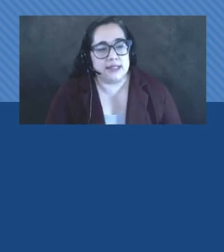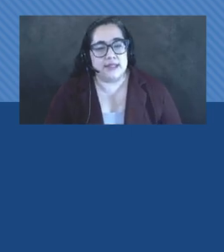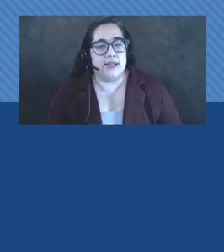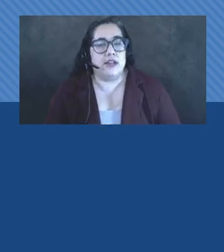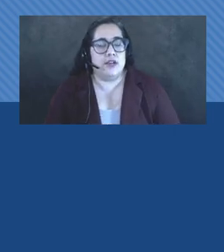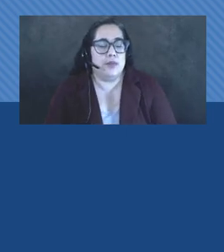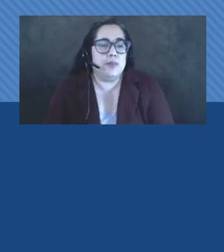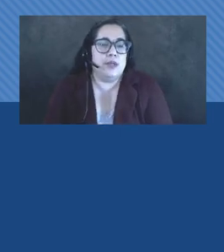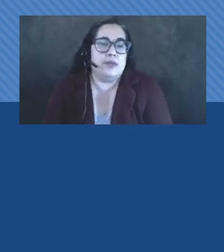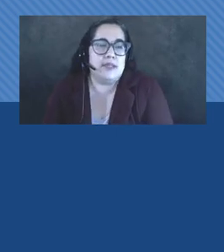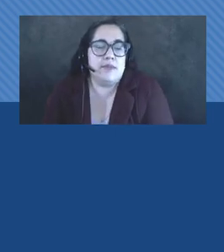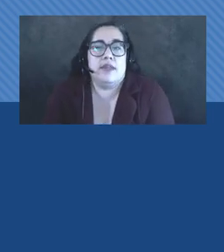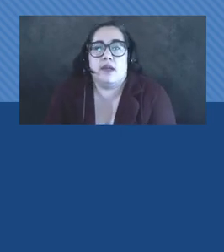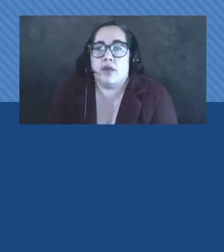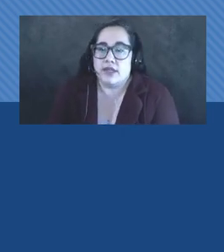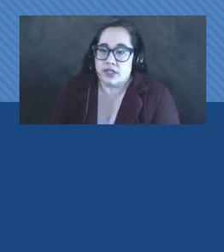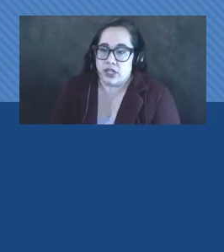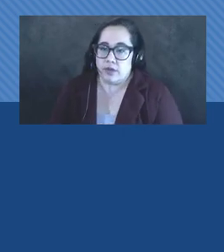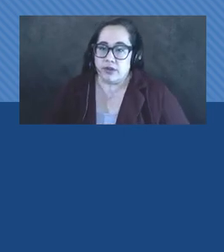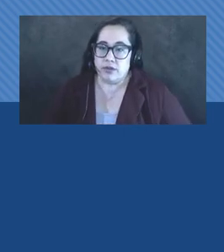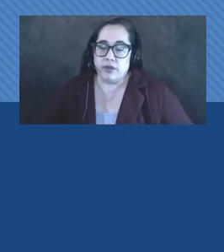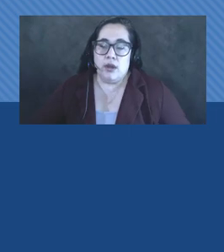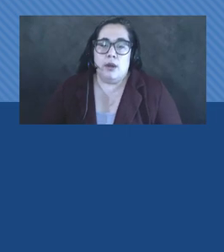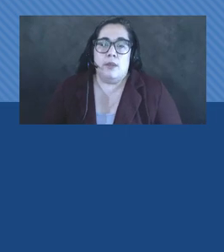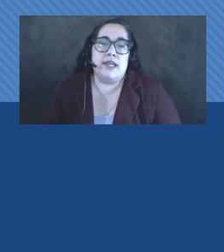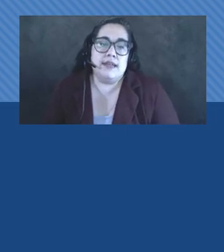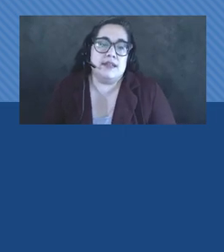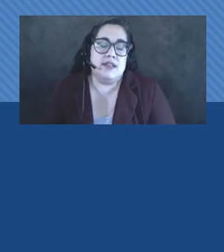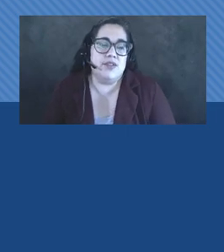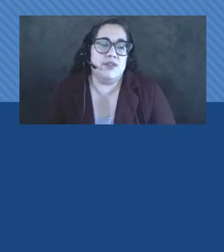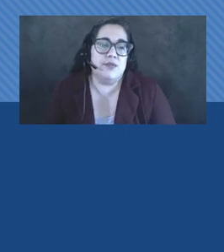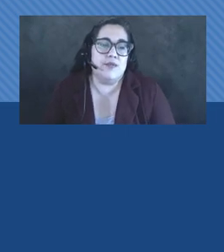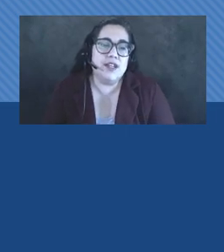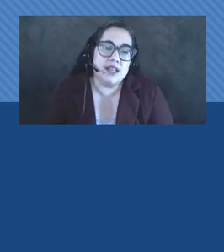This is not in your book but it was something that I wanted to share with you because if you feel